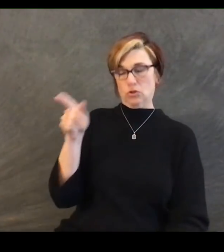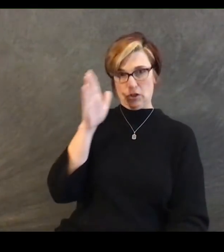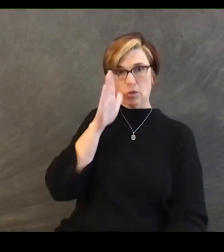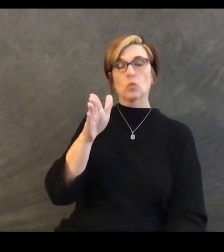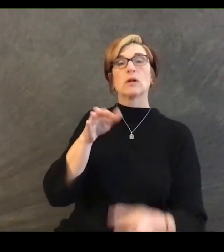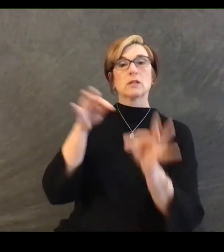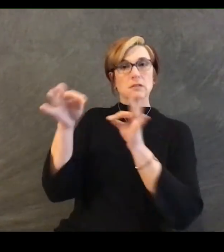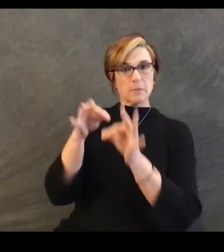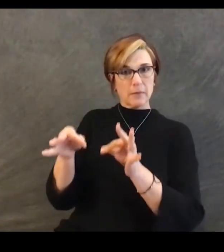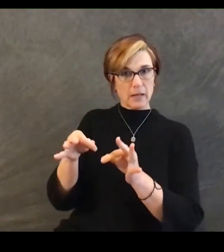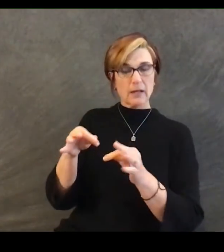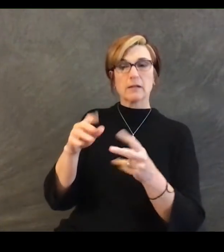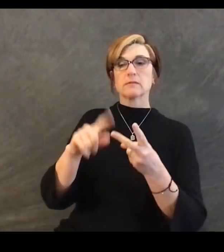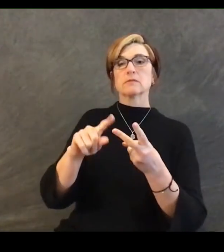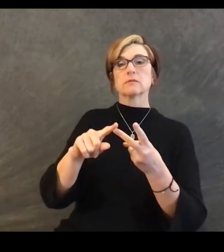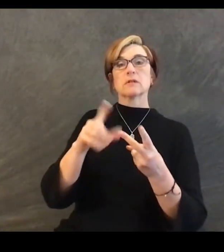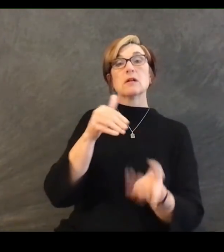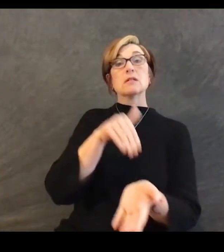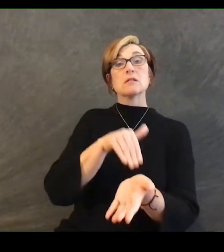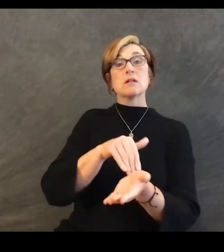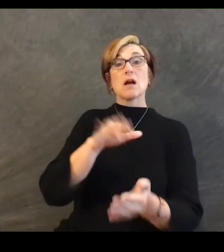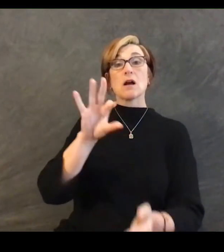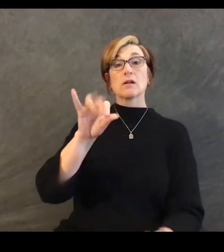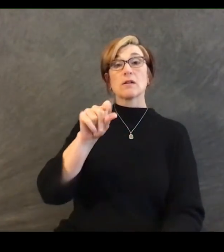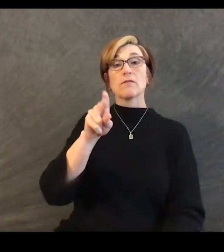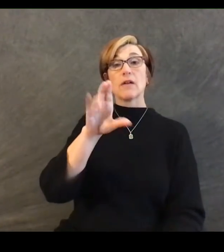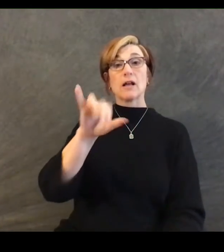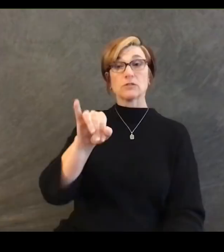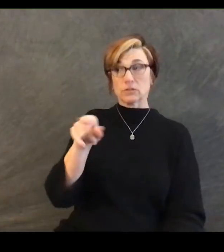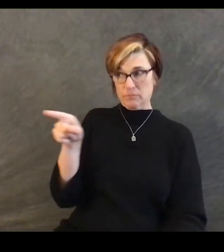dr. Fauci will explain why it's absolutely critical for the American